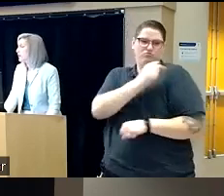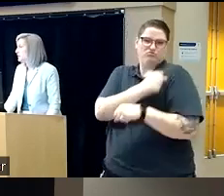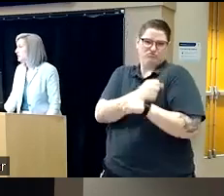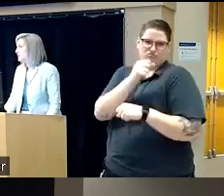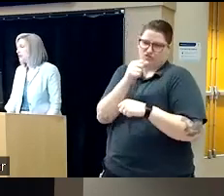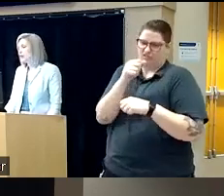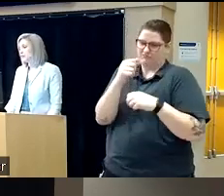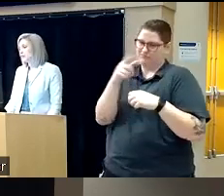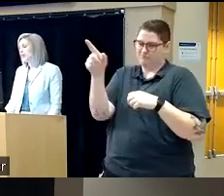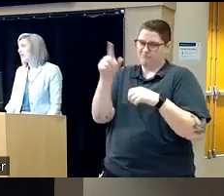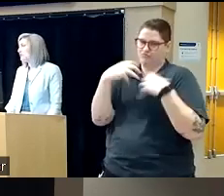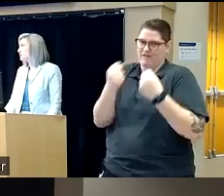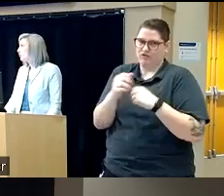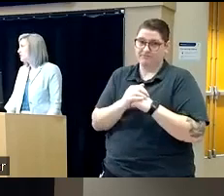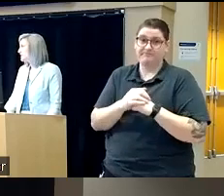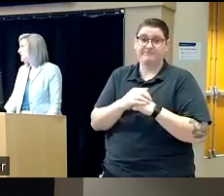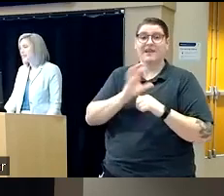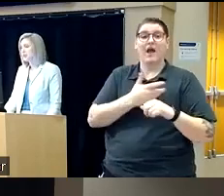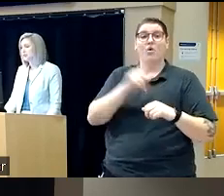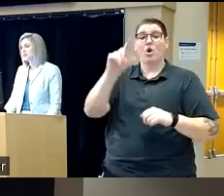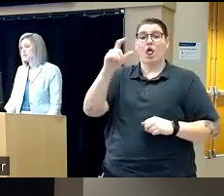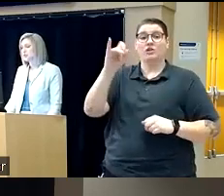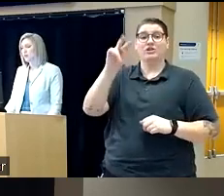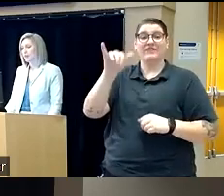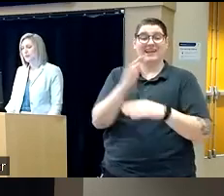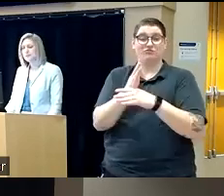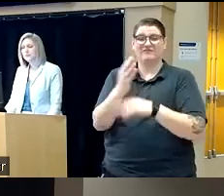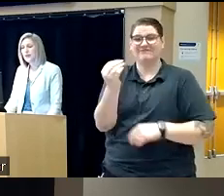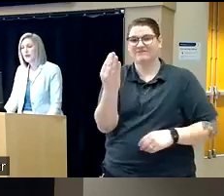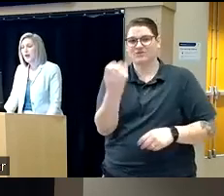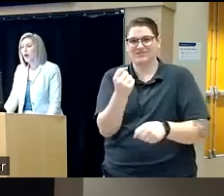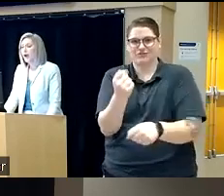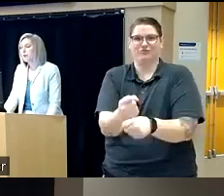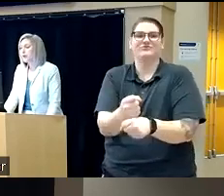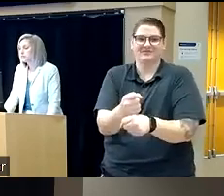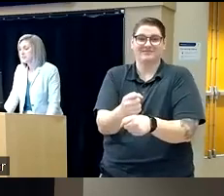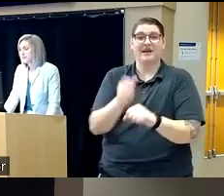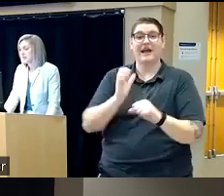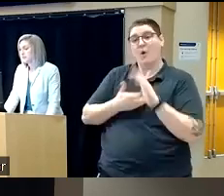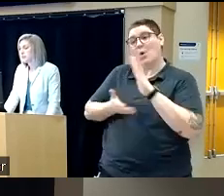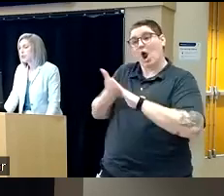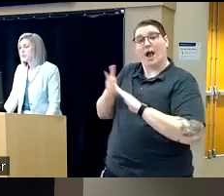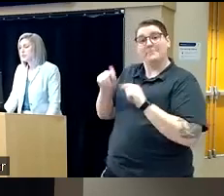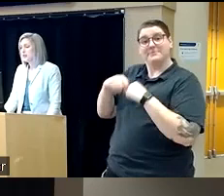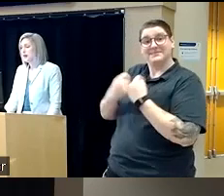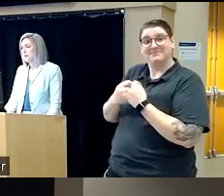our directors our longevity average is 14 years at strong recovery our operations team which